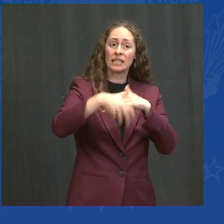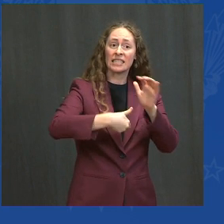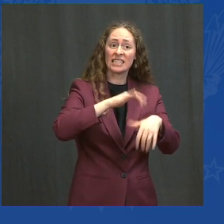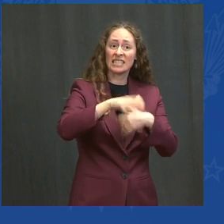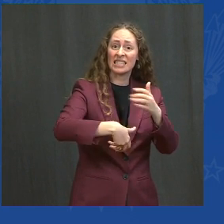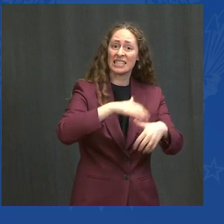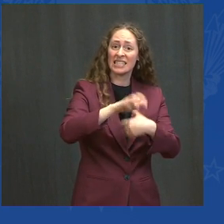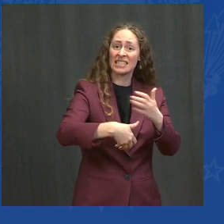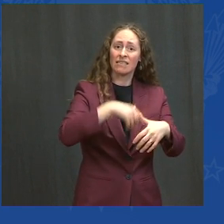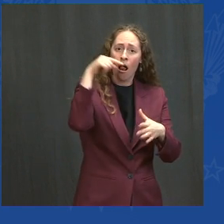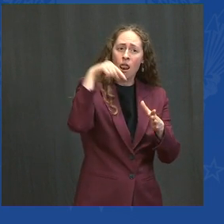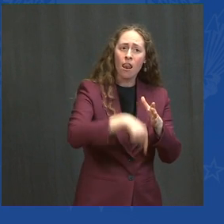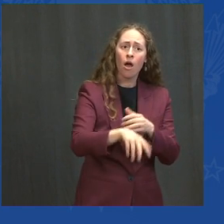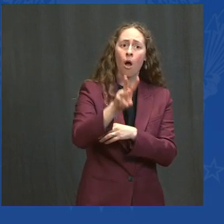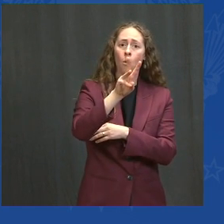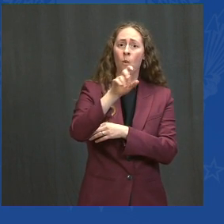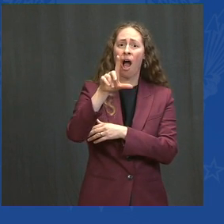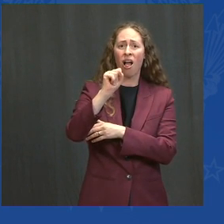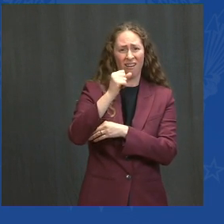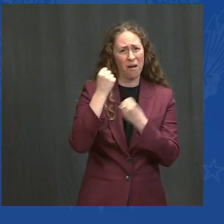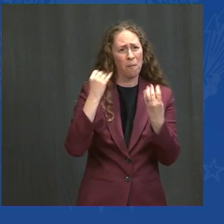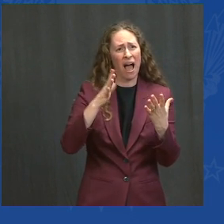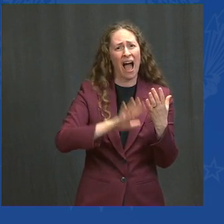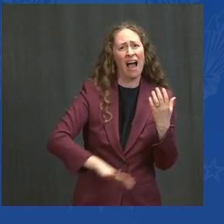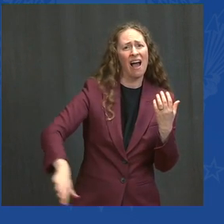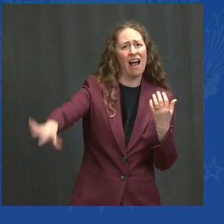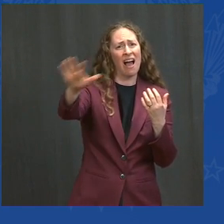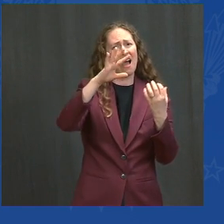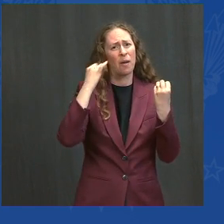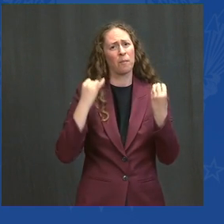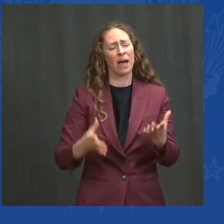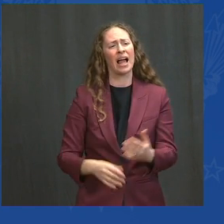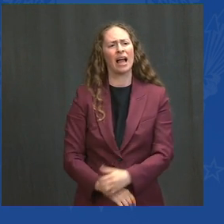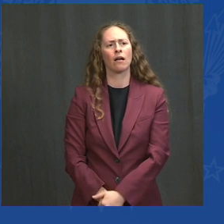Not to mention, this deal represents the largest investment in American passenger rail